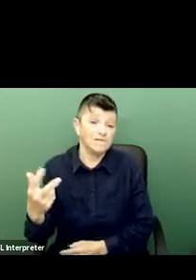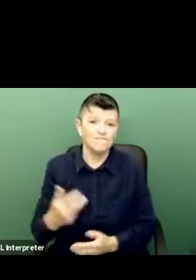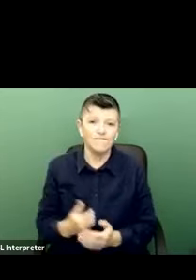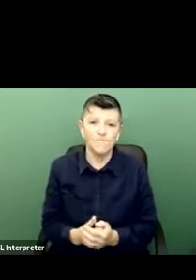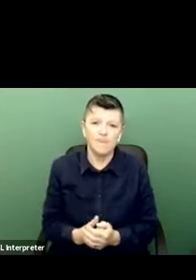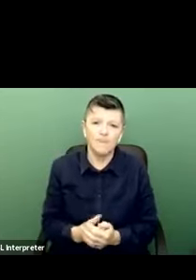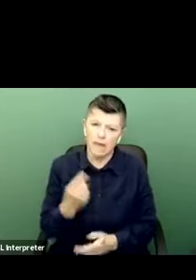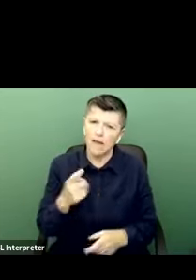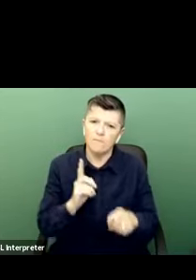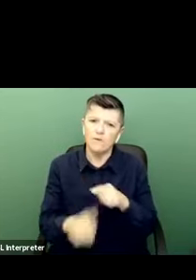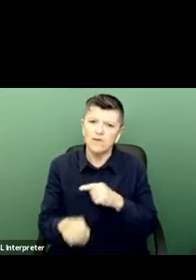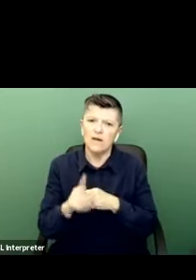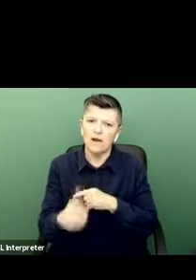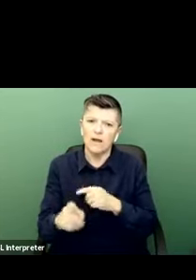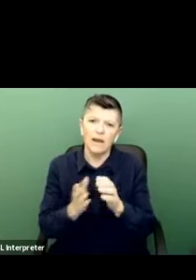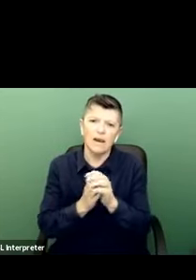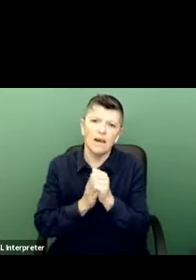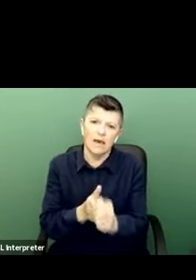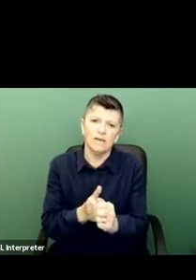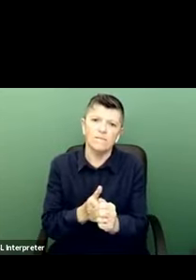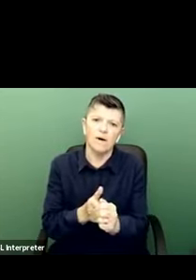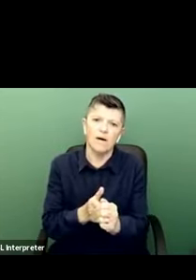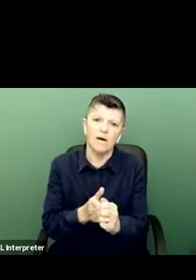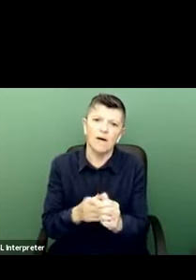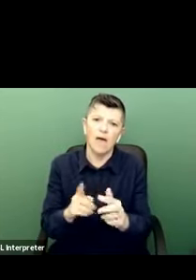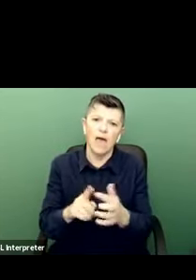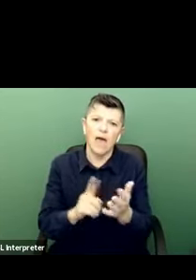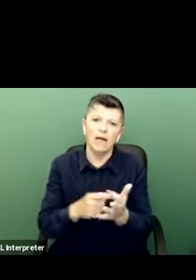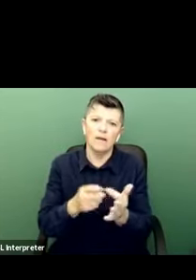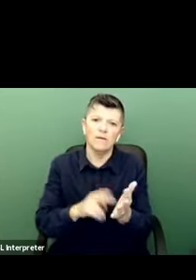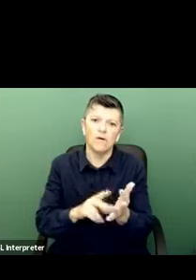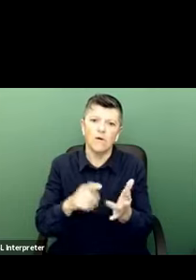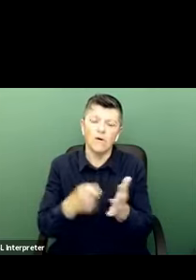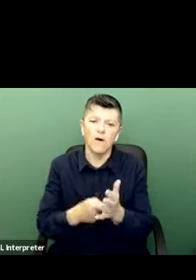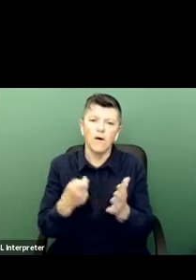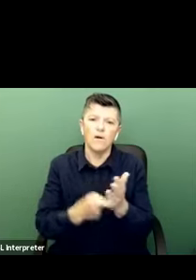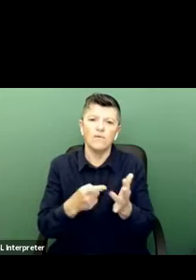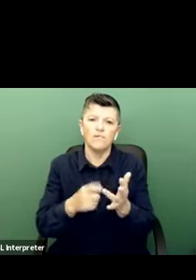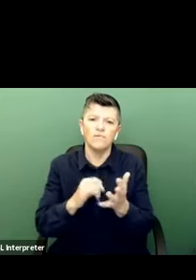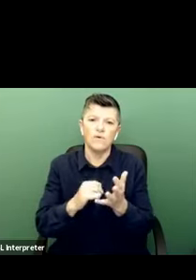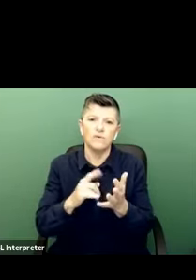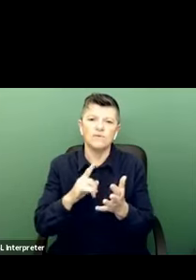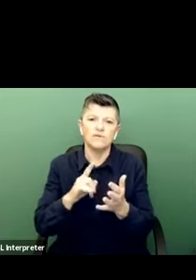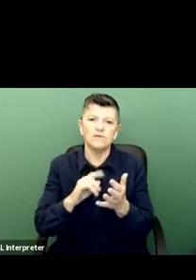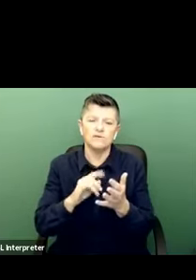subject I dare say is increasingly better understood in public